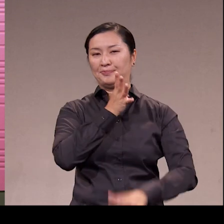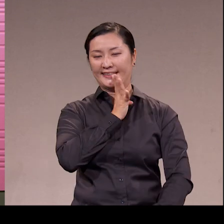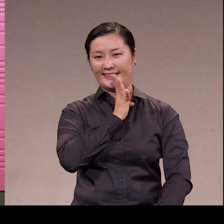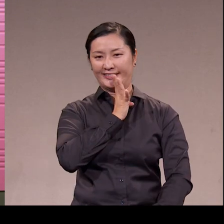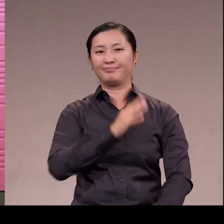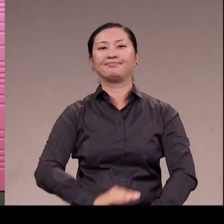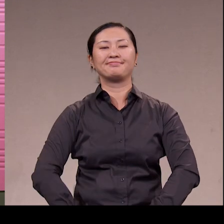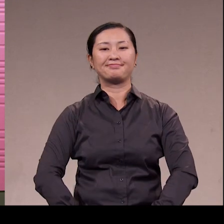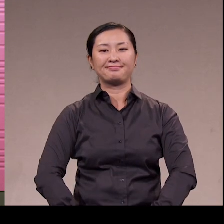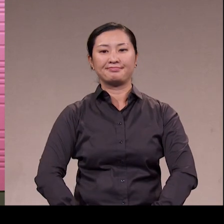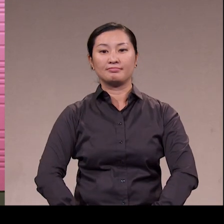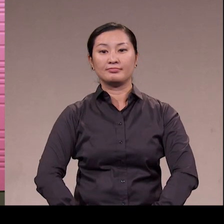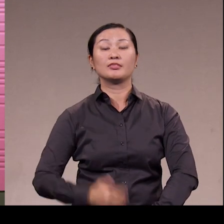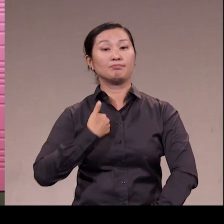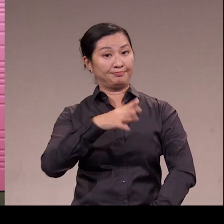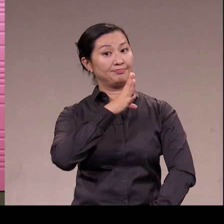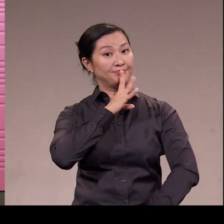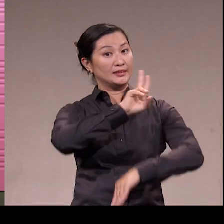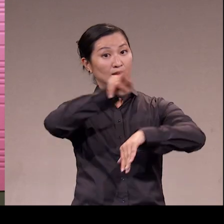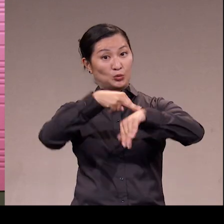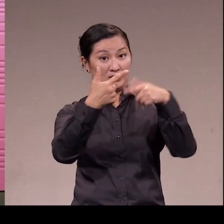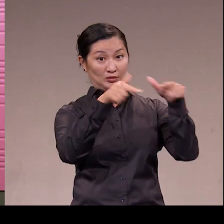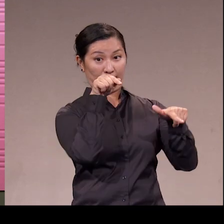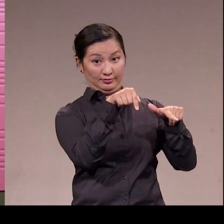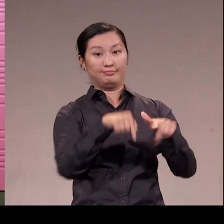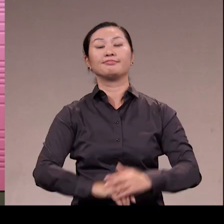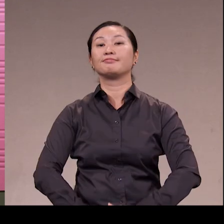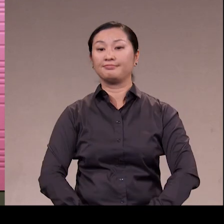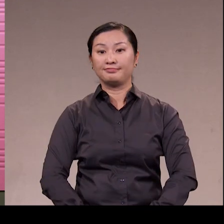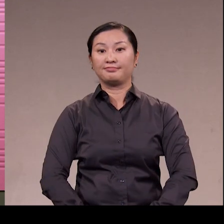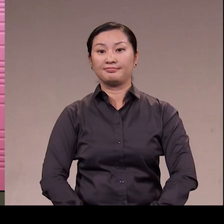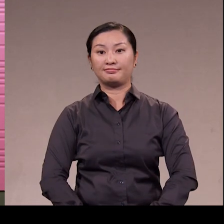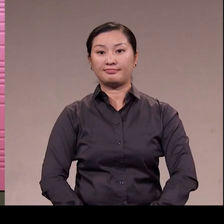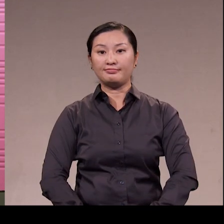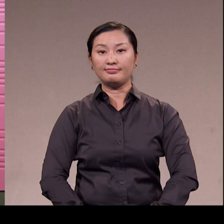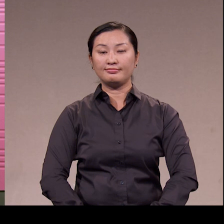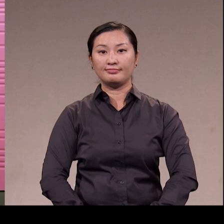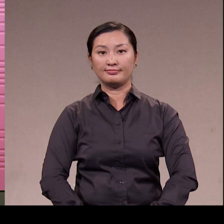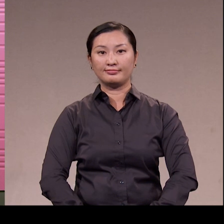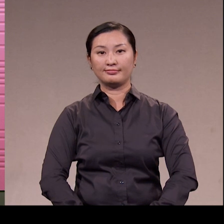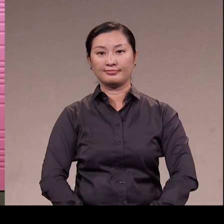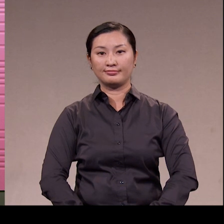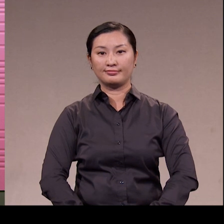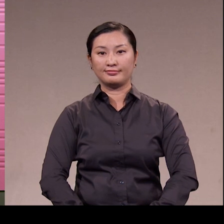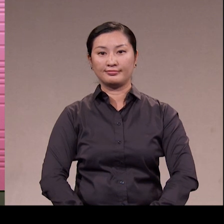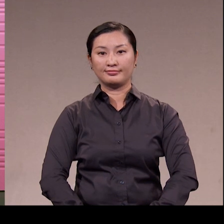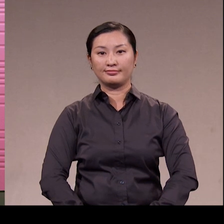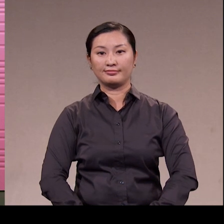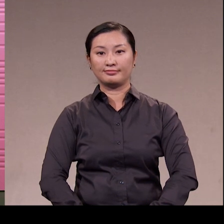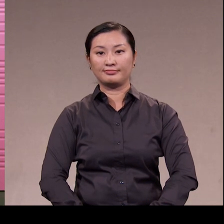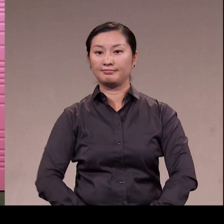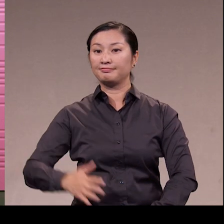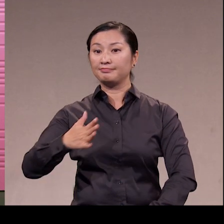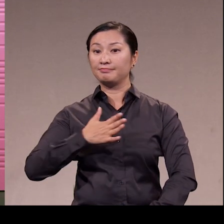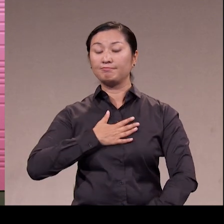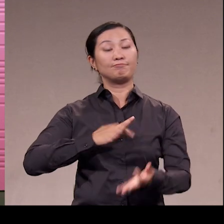[Translated from Malay] My fellow Singaporeans,